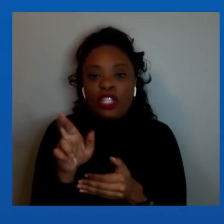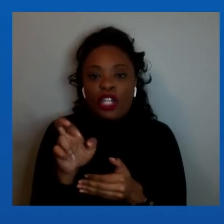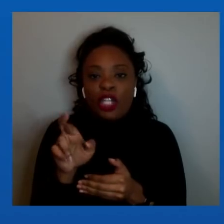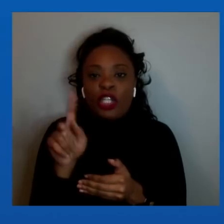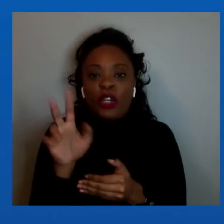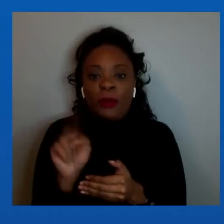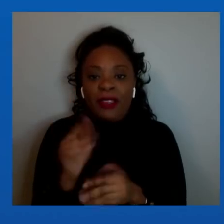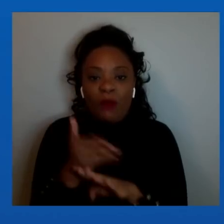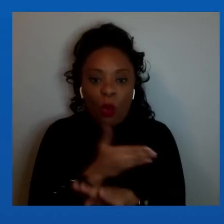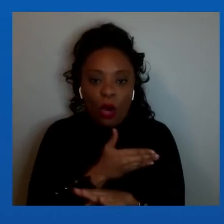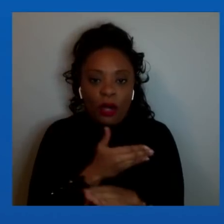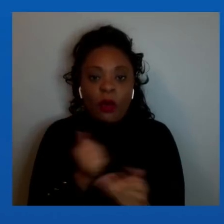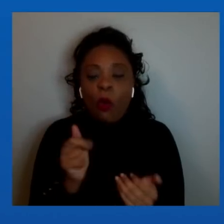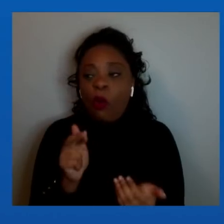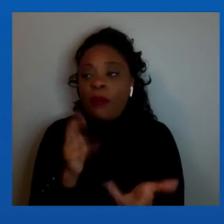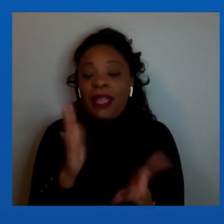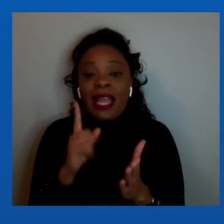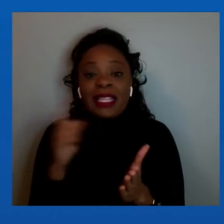or because they were a resident of Puerto Rico.